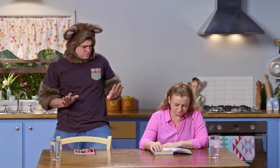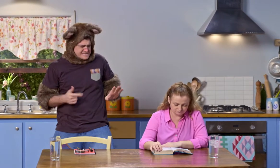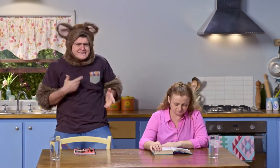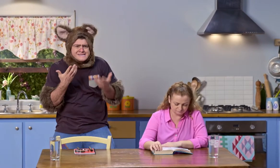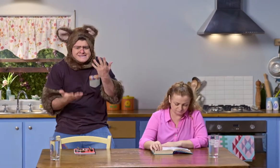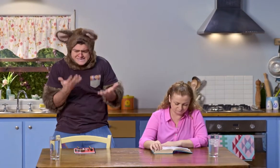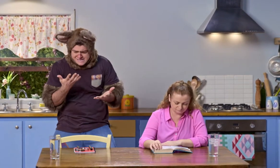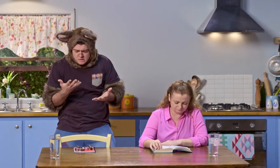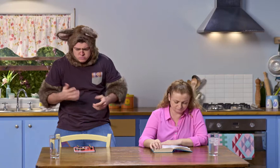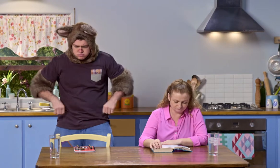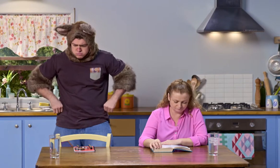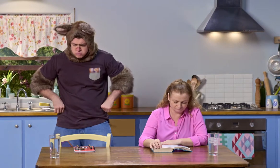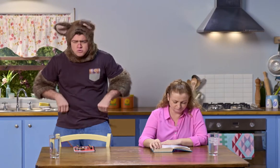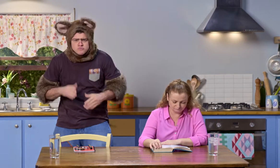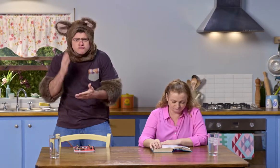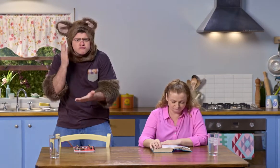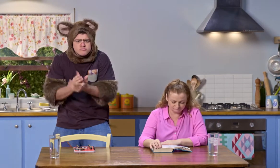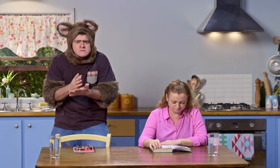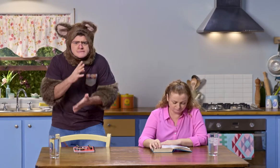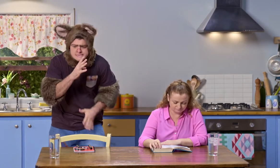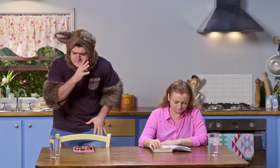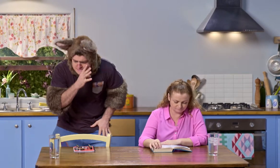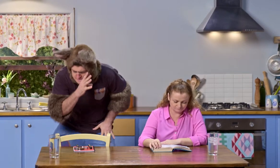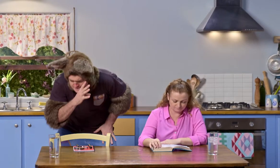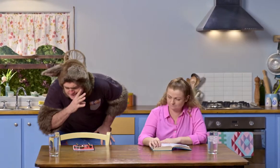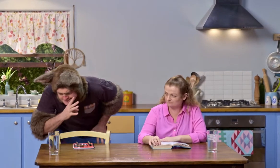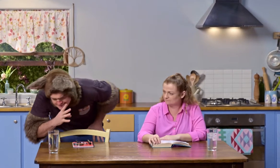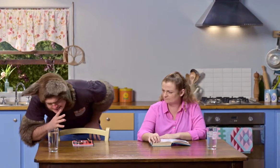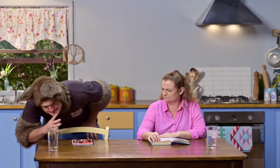No, no, no. Oh, I can't be sure. This is a real mystery.